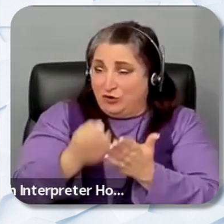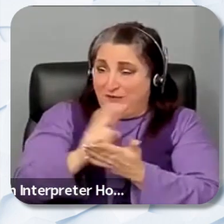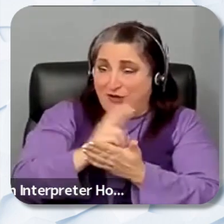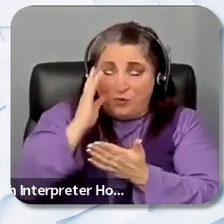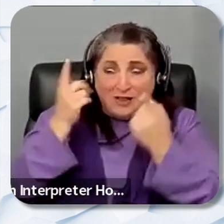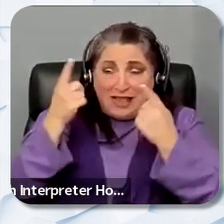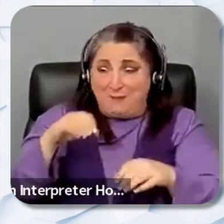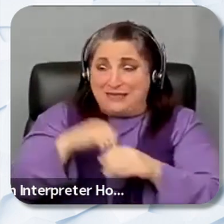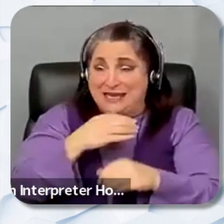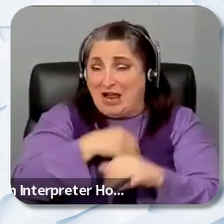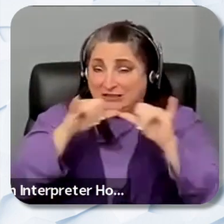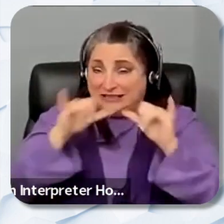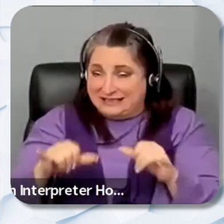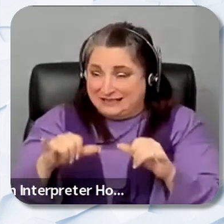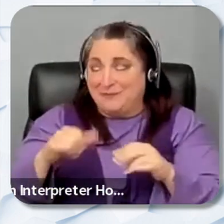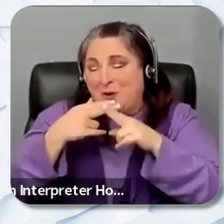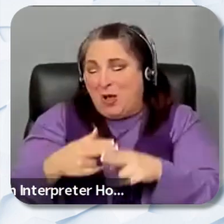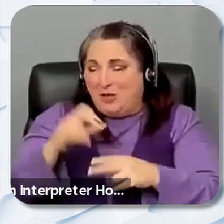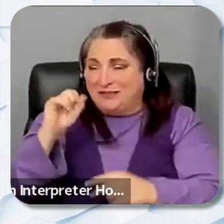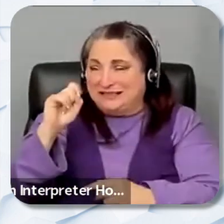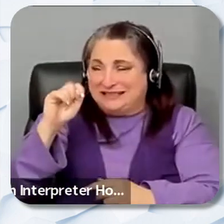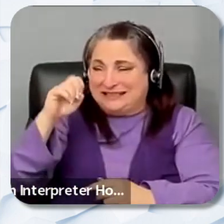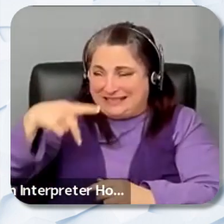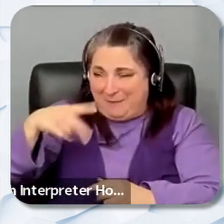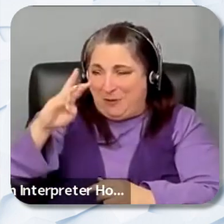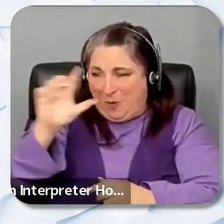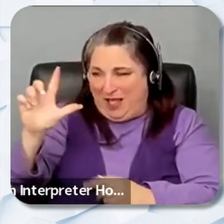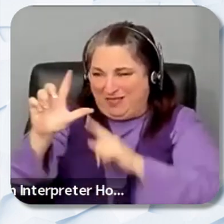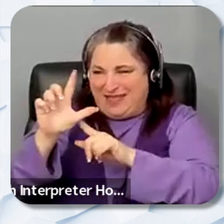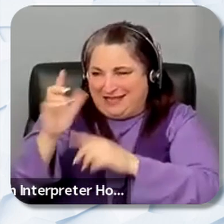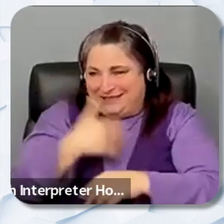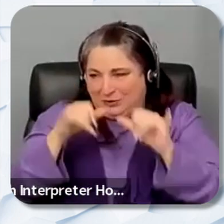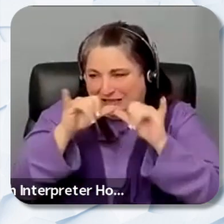Stepwell. So Stepwell is our system that, you know, the CIM activities, some of these